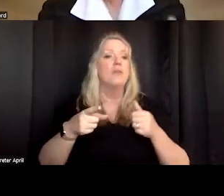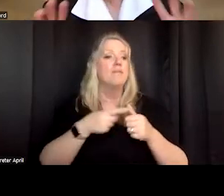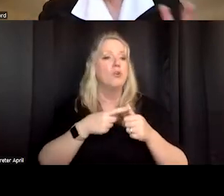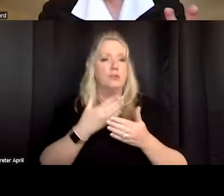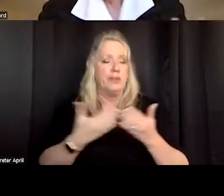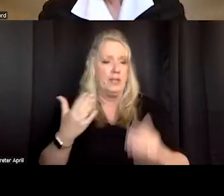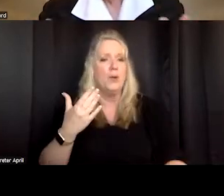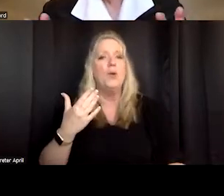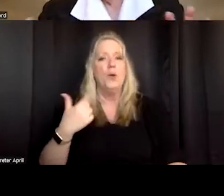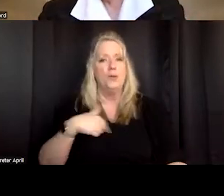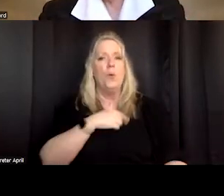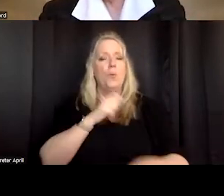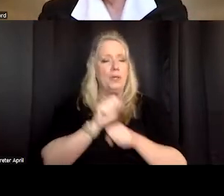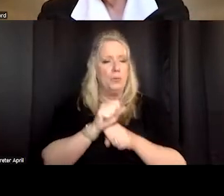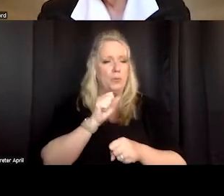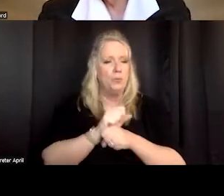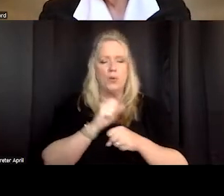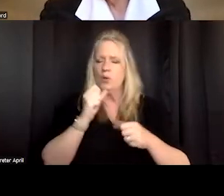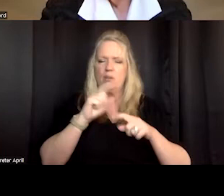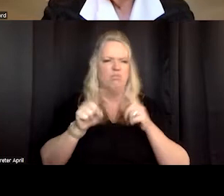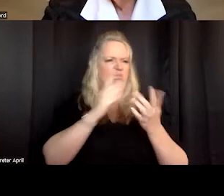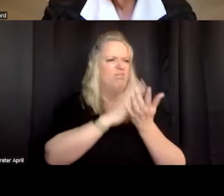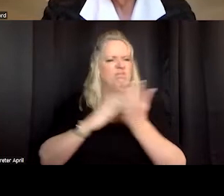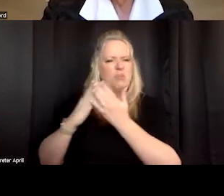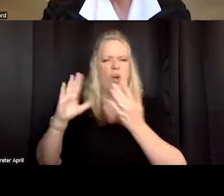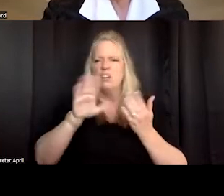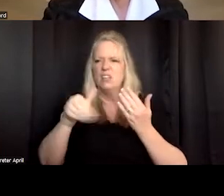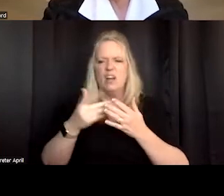WORK, WITH ALL FACETS OF THE HEALTH CARE SYSTEM. WITH EMERGENCY MEDICAL SERVICES,